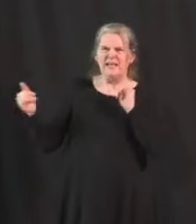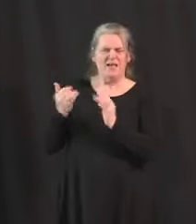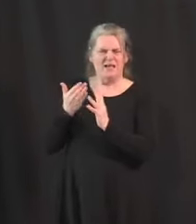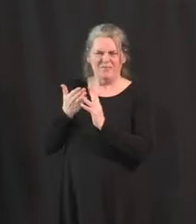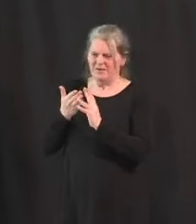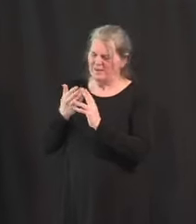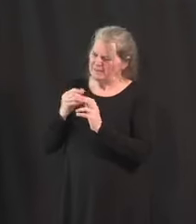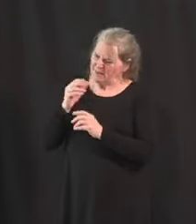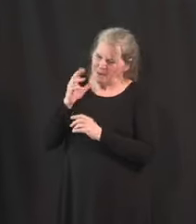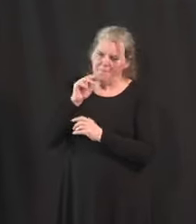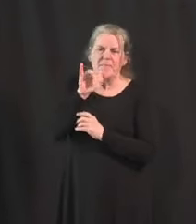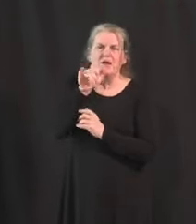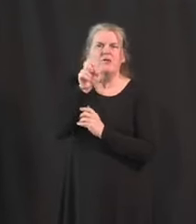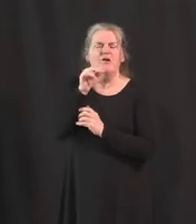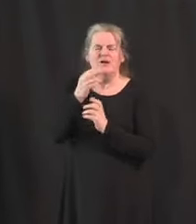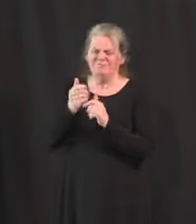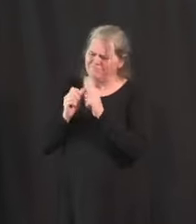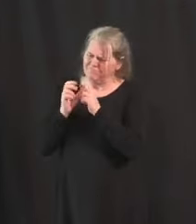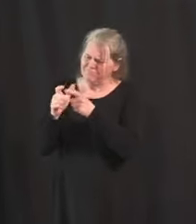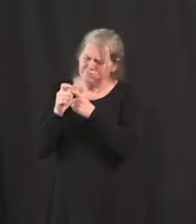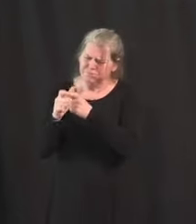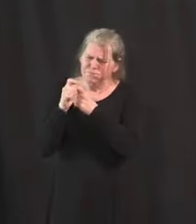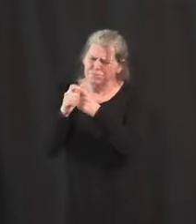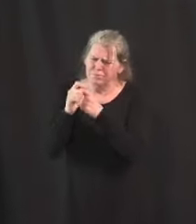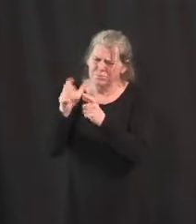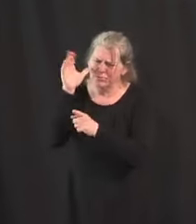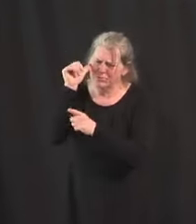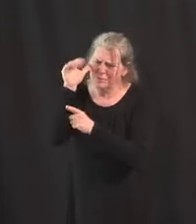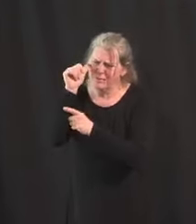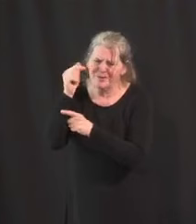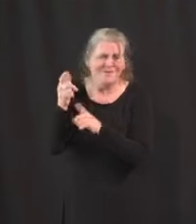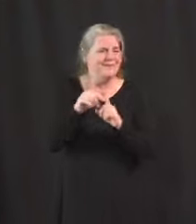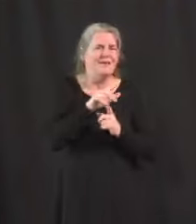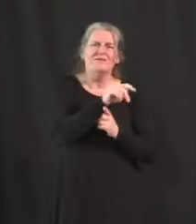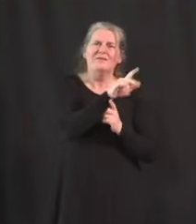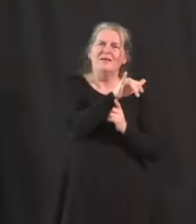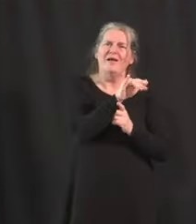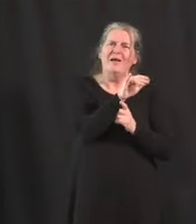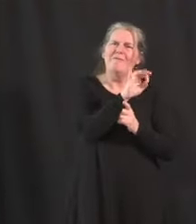MARATHON AND NOT A SPRINT. CAN WE ADOPT TERRY FOX'S